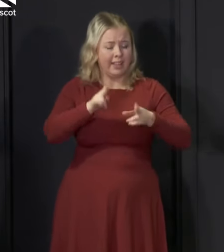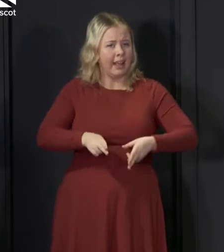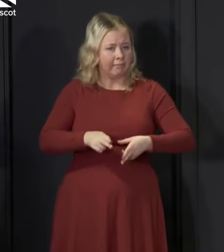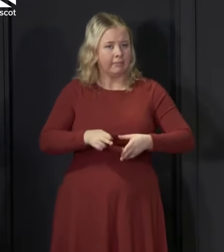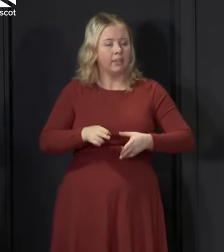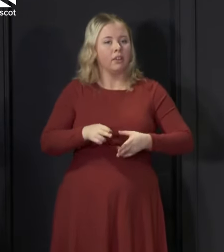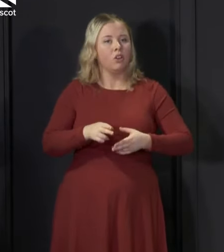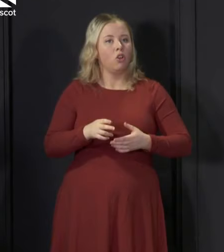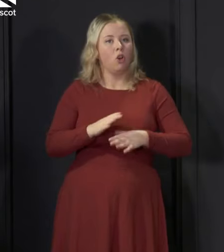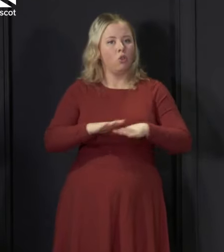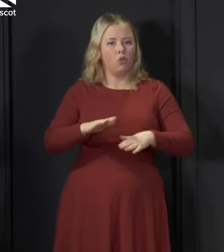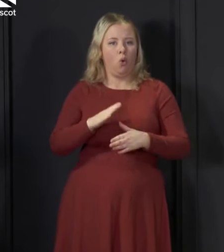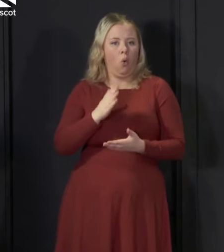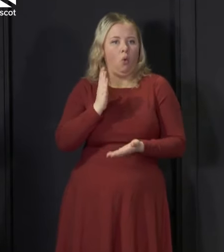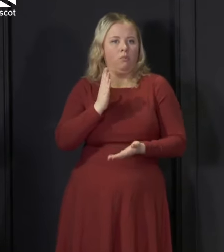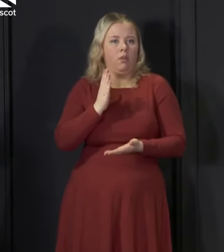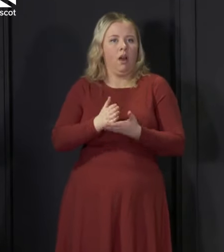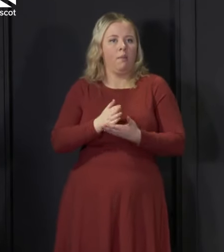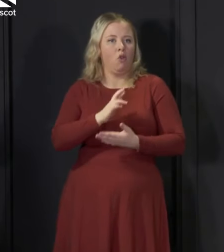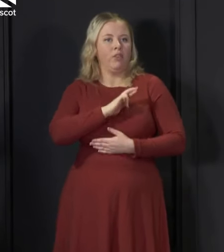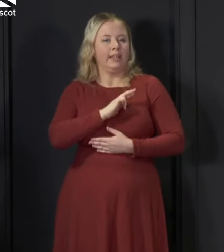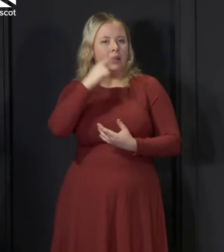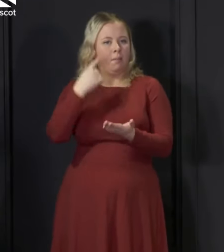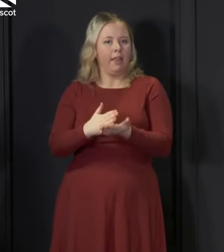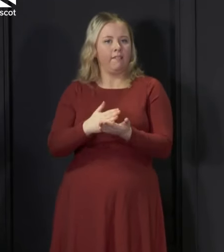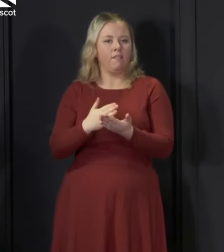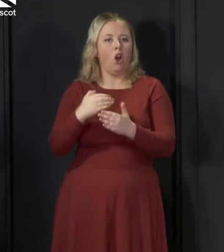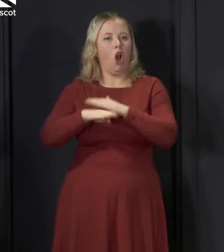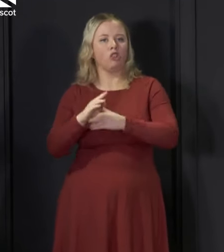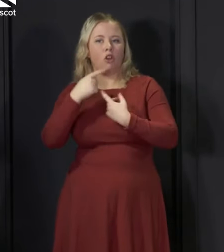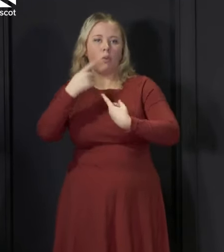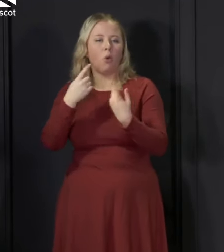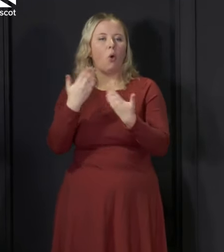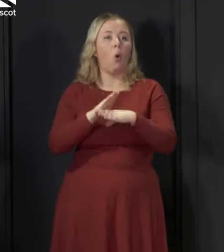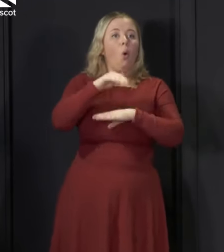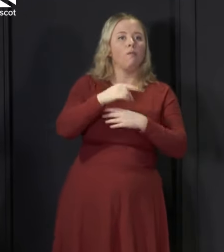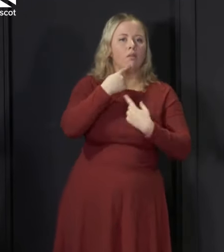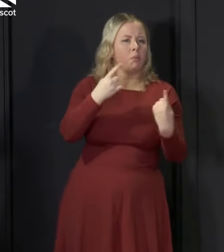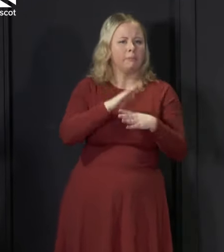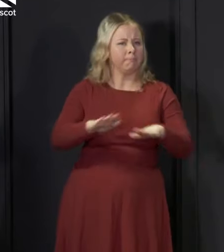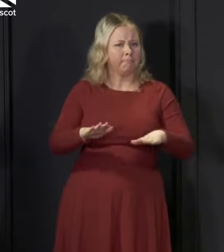under or over-reporting of deaths from Covid. You will appreciate that that judgement though